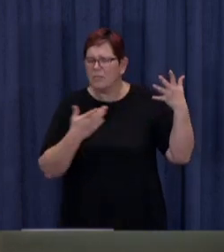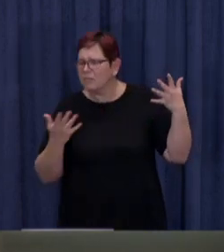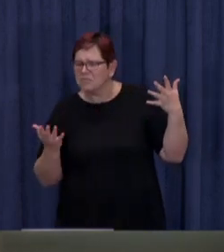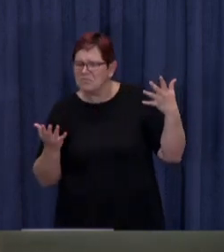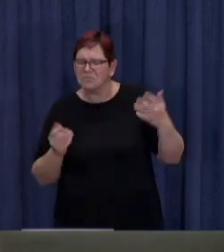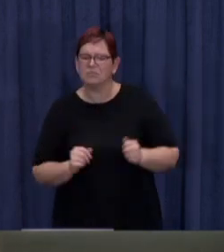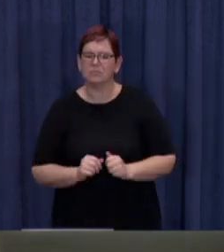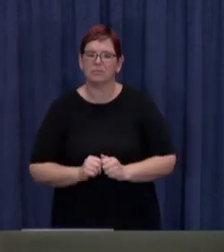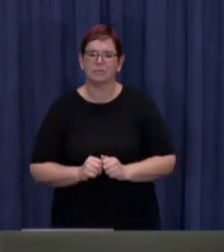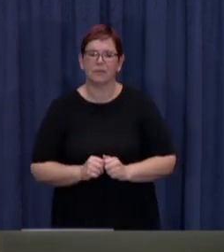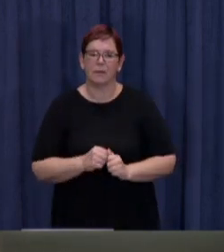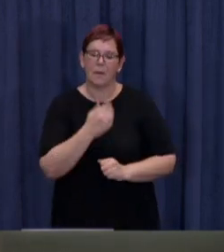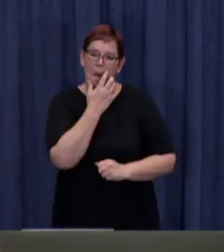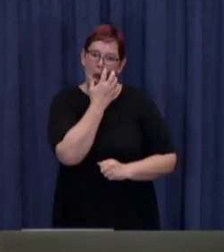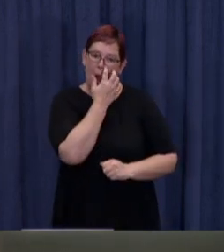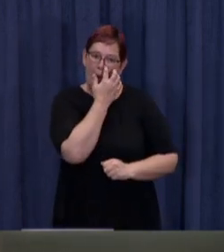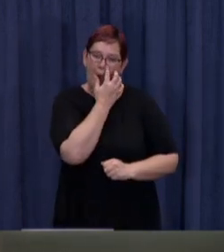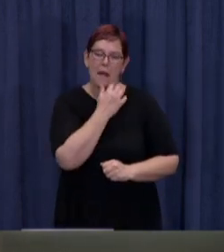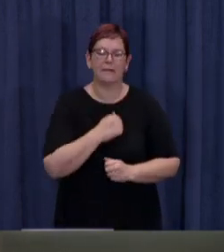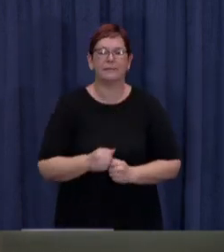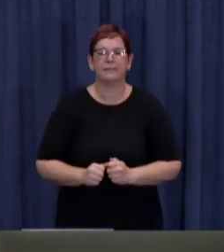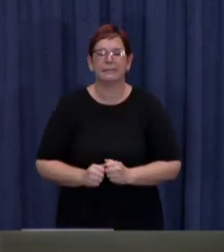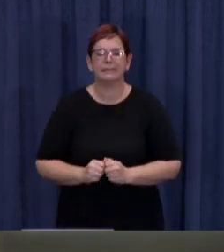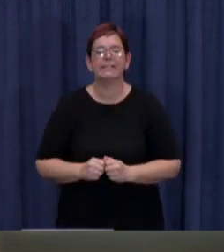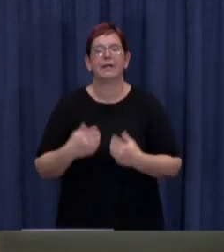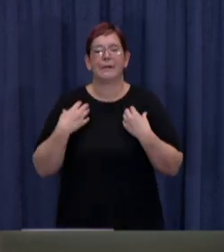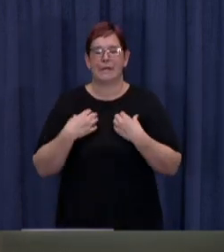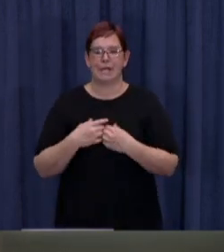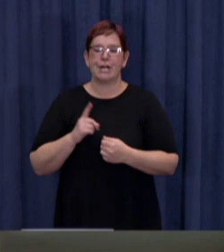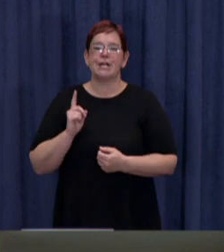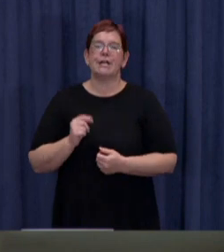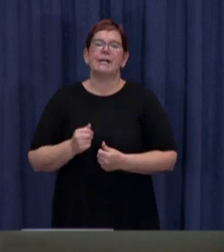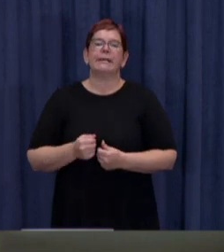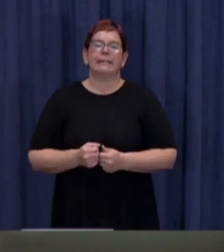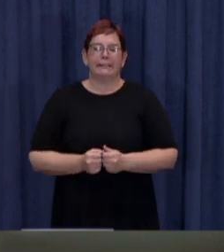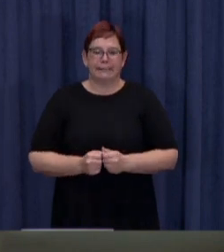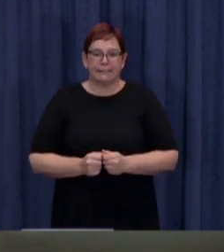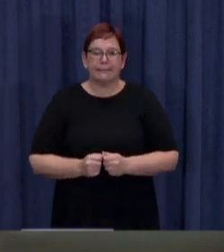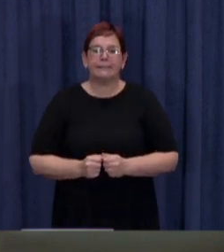with a list to come I think you would find and I don't want to put any words in your mouth you can ask her but I think he would find that